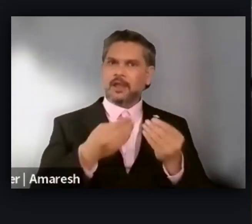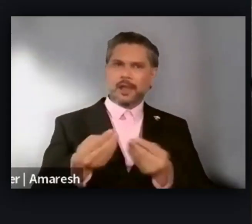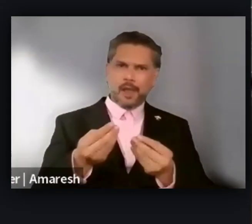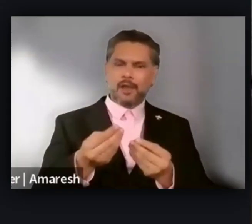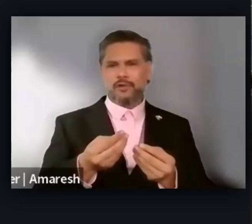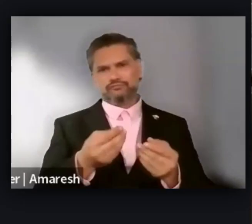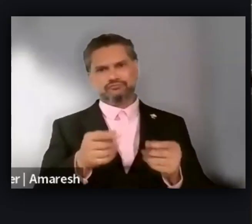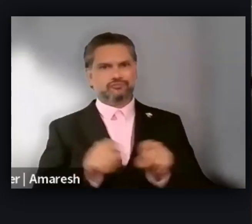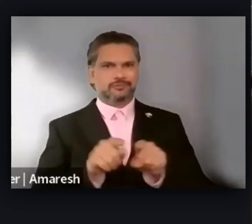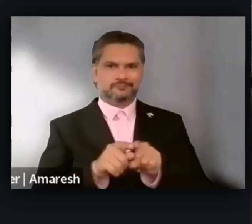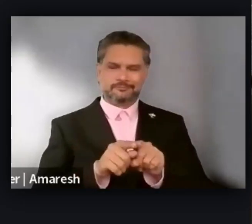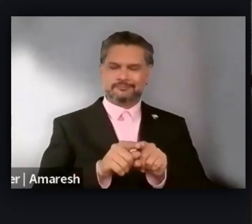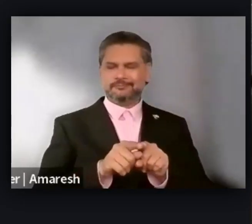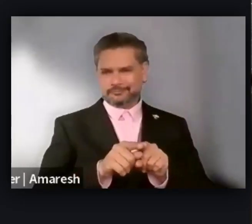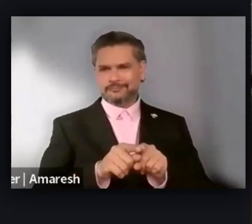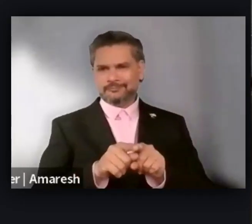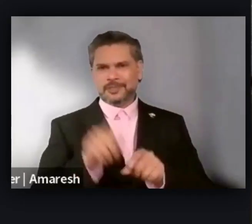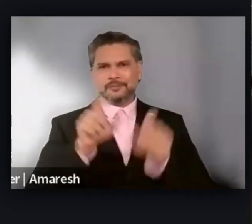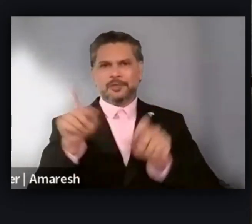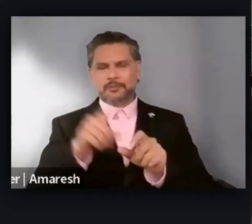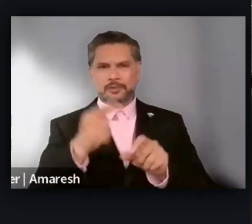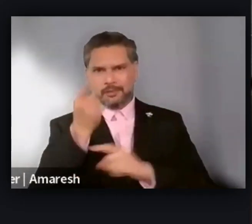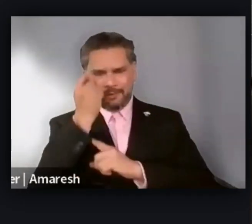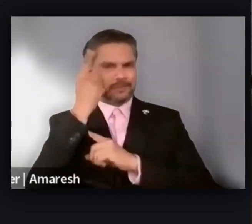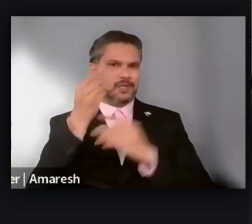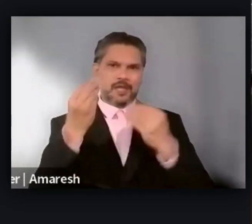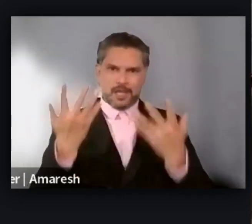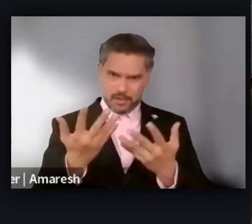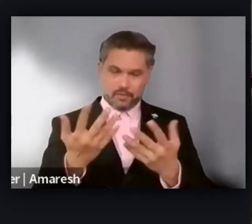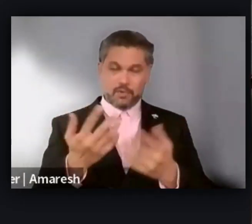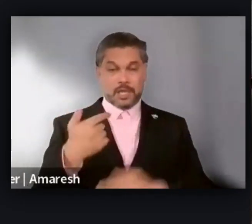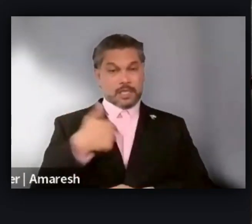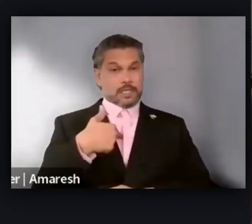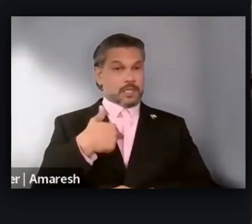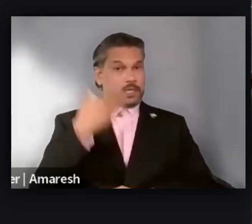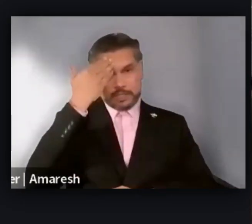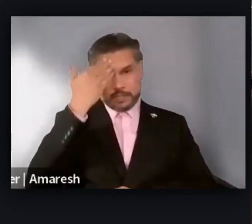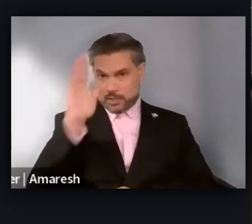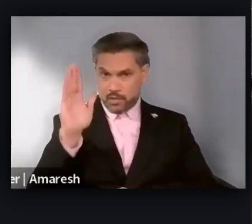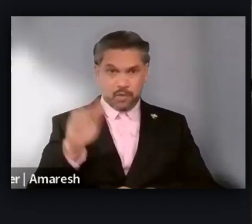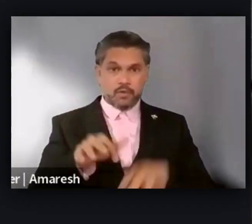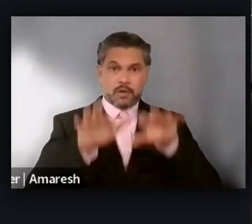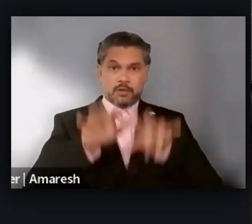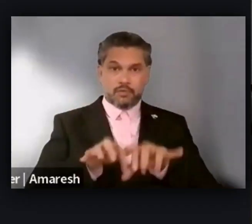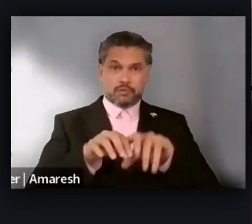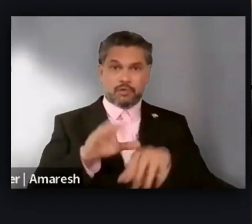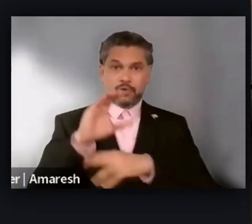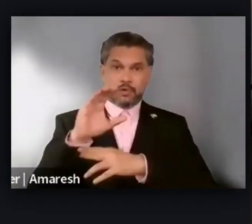To just put the things in perspective, I'd like to let the people know that I do not know a single